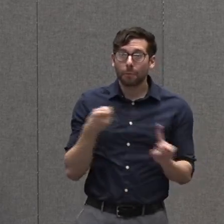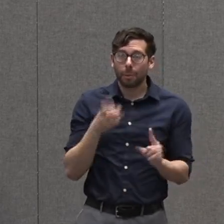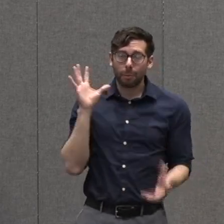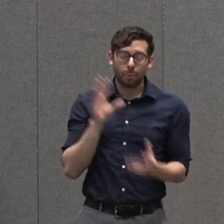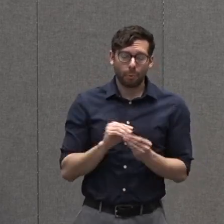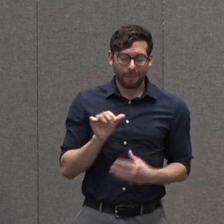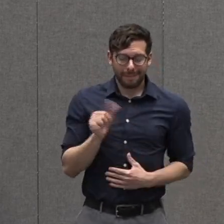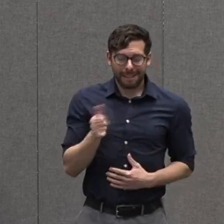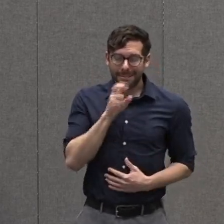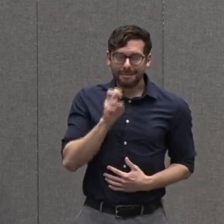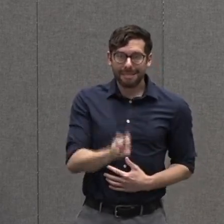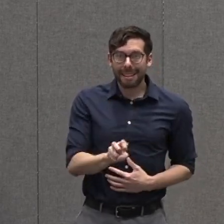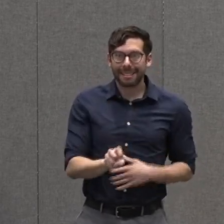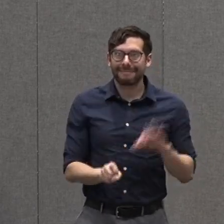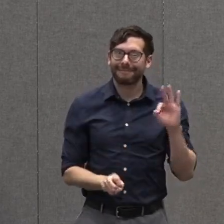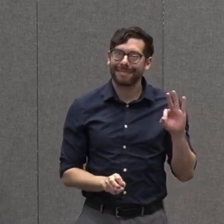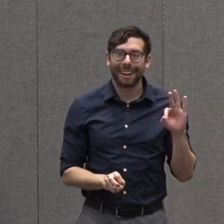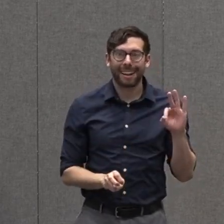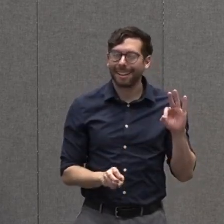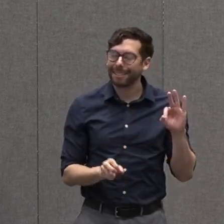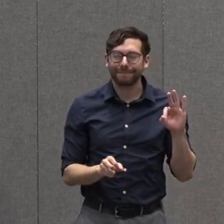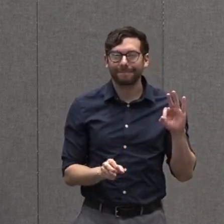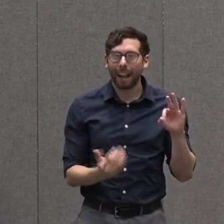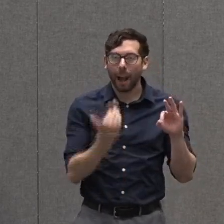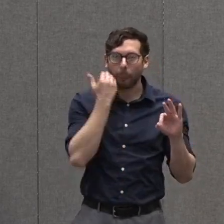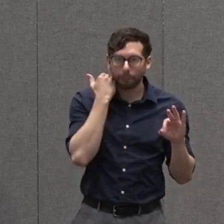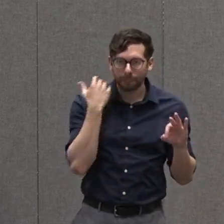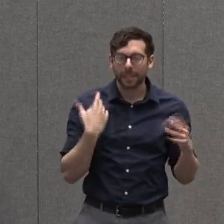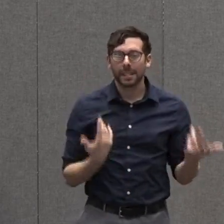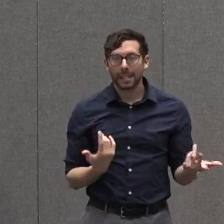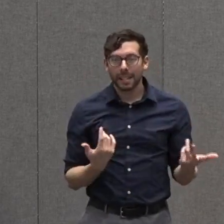They also succumb to harsh weather conditions,